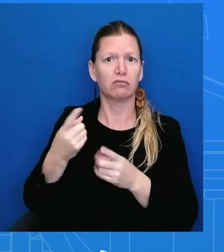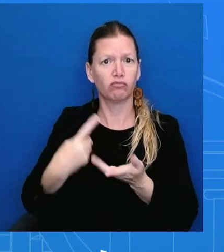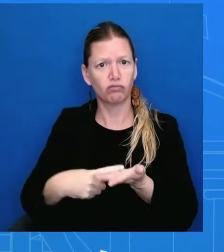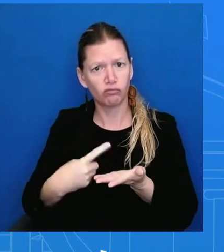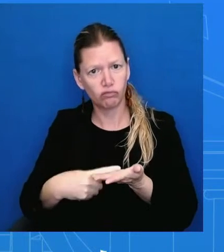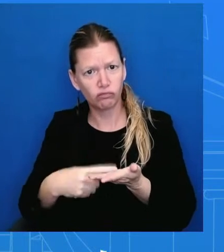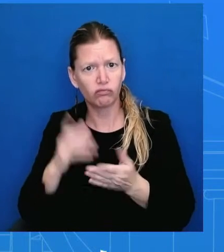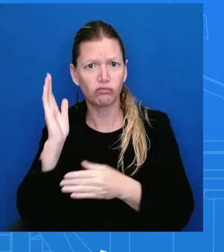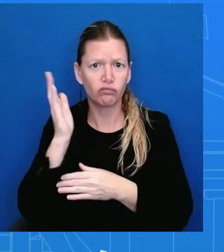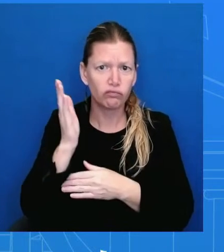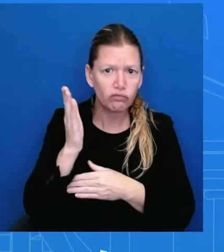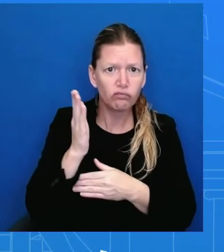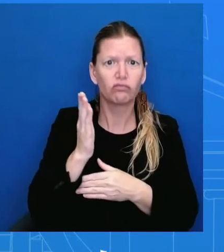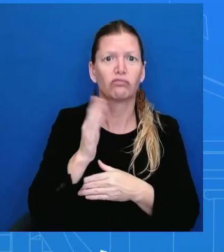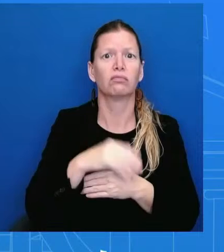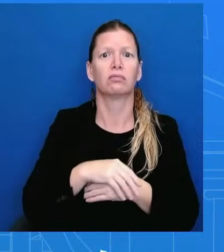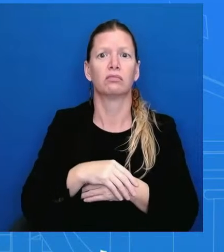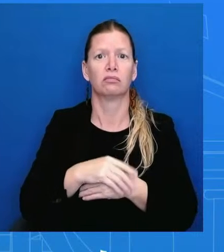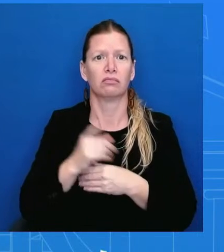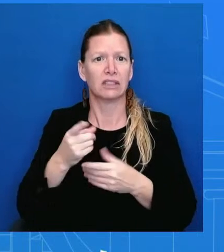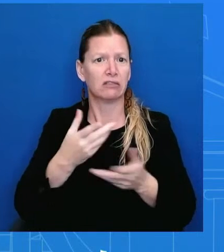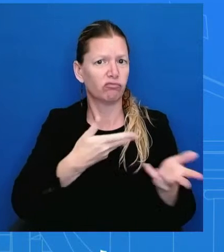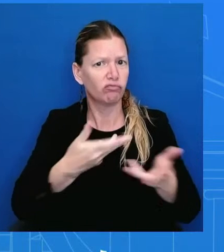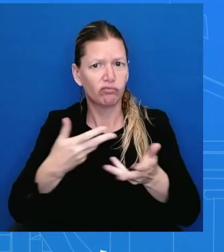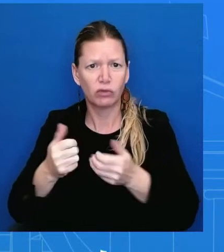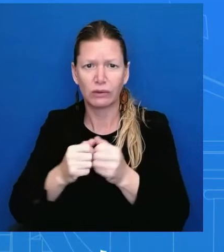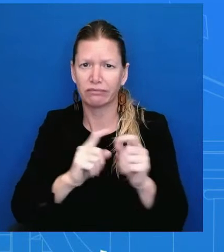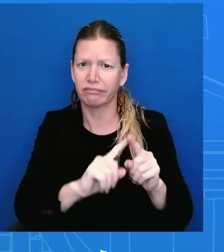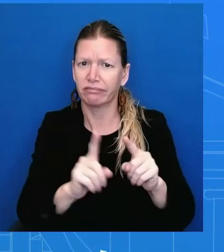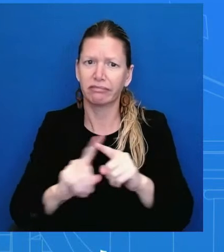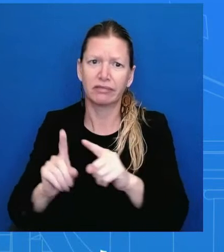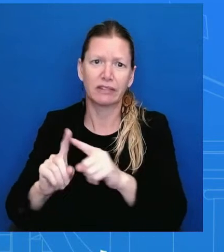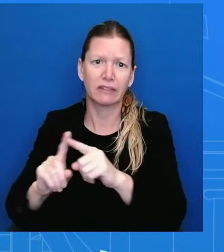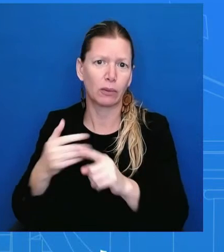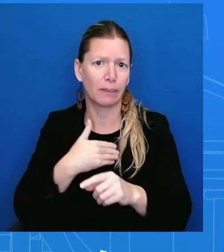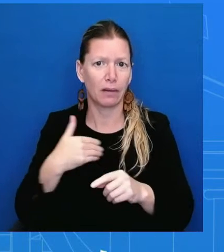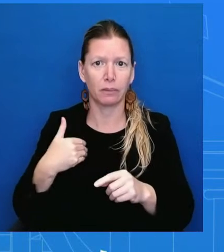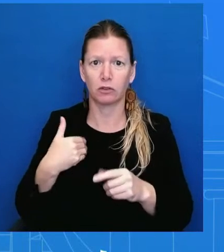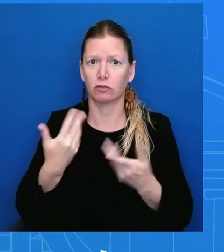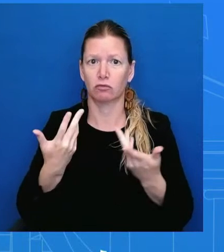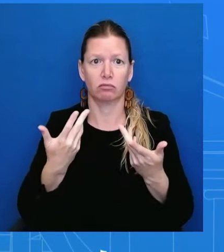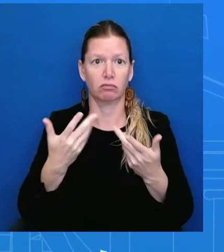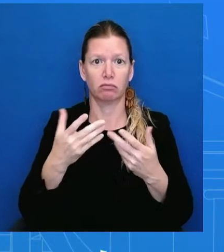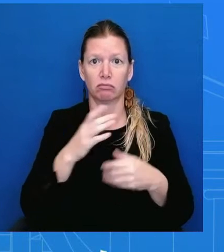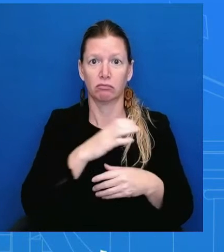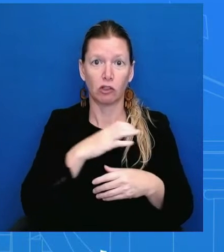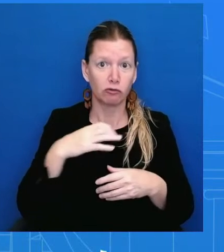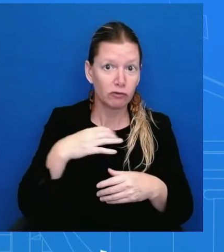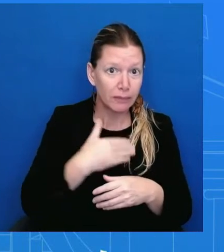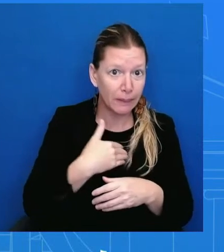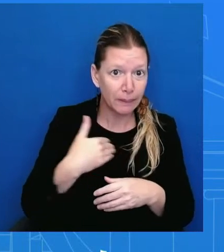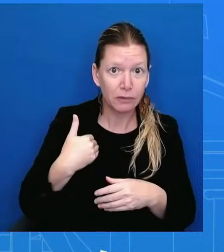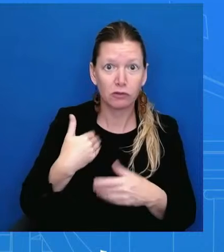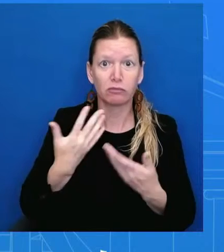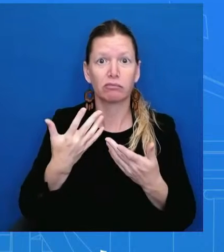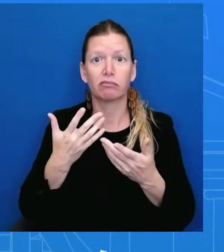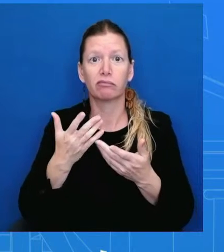We saw him engaging with congressional members over the weekend. We saw him doing that on several of the trips that he has done over the past 10 days --